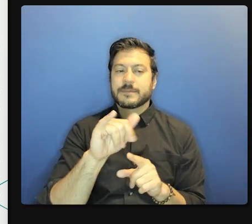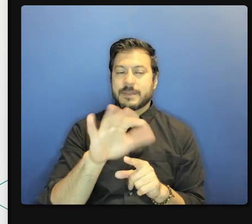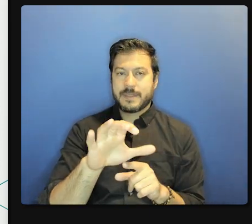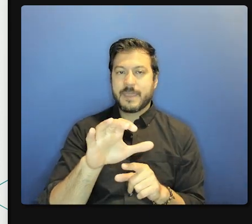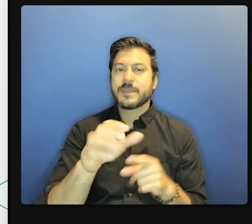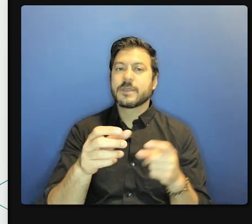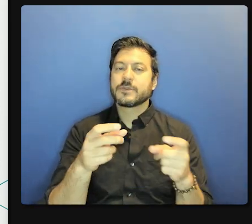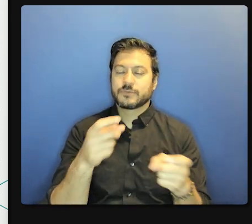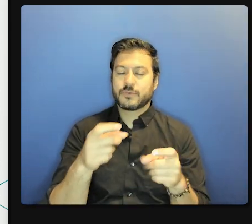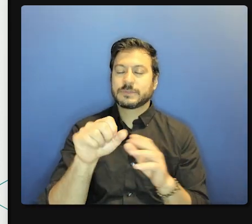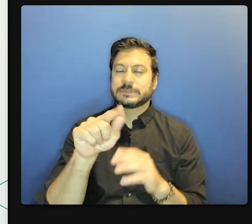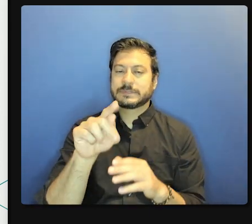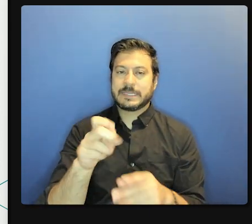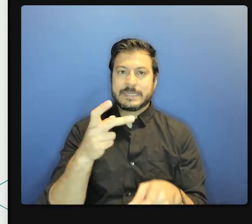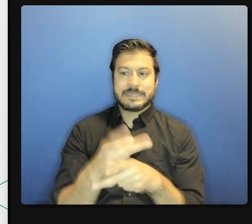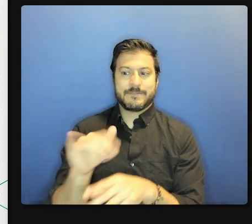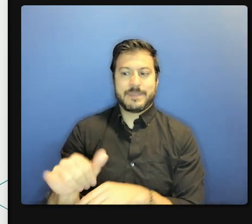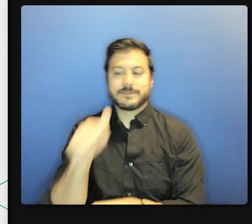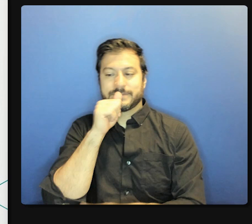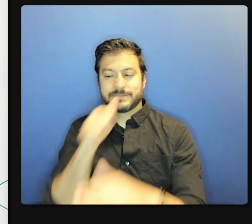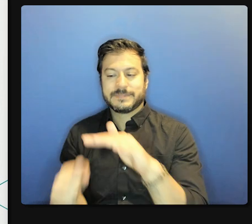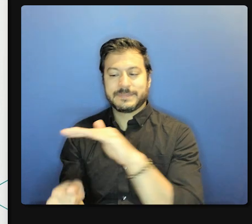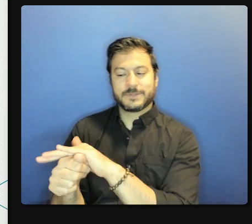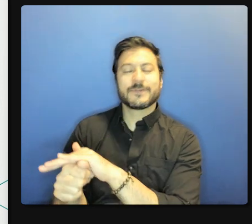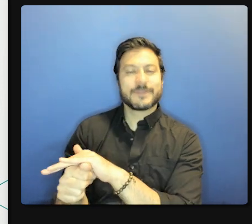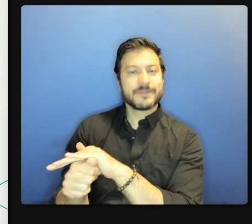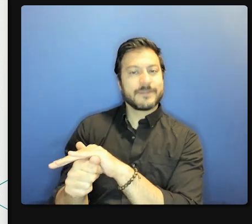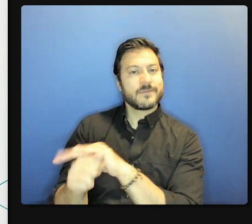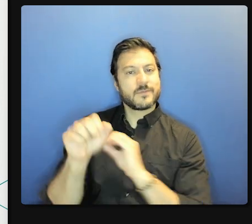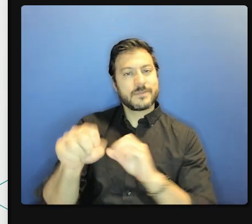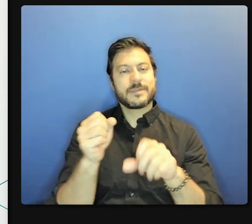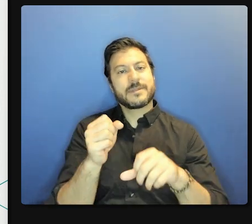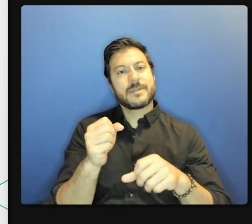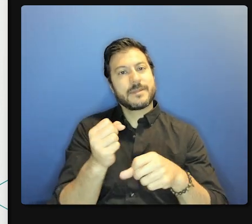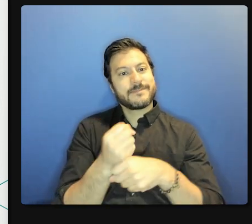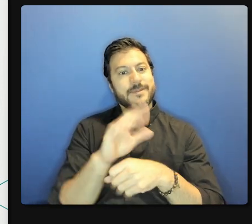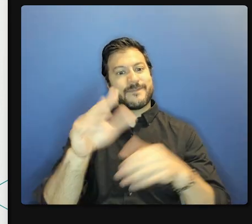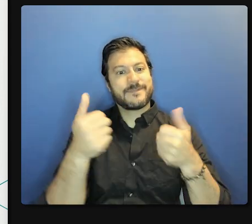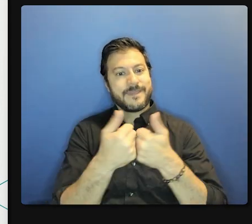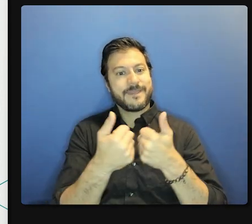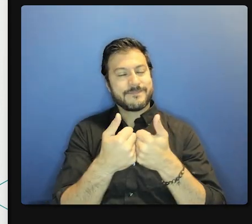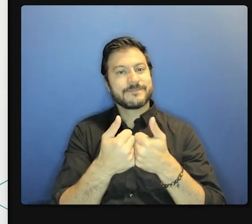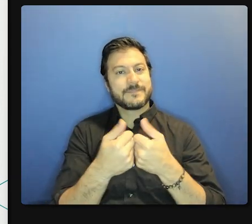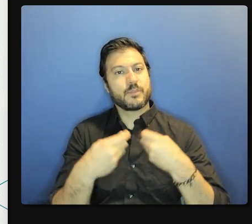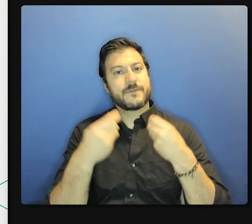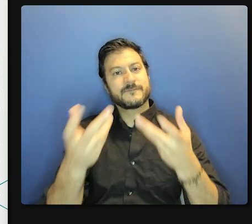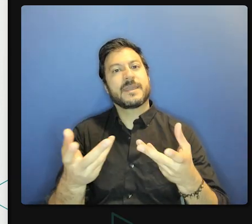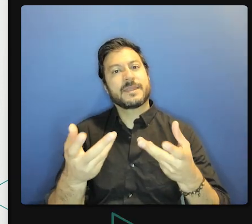Dynamic Touch Control State helps you keep that a secret. So you can further customize your game